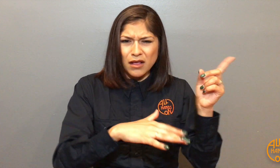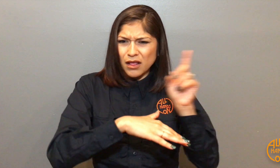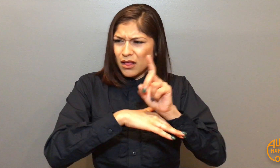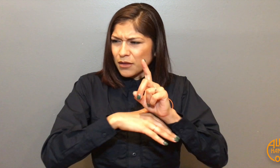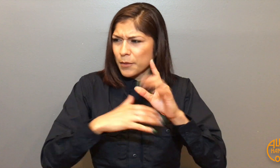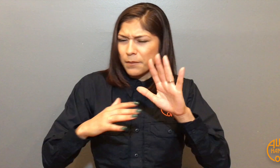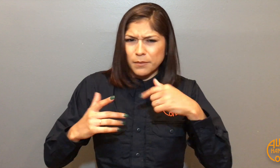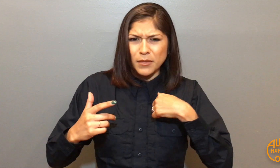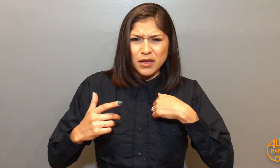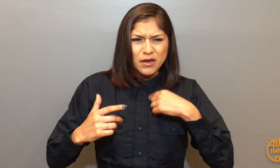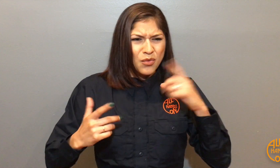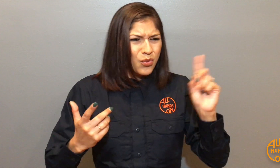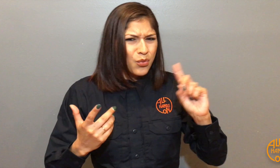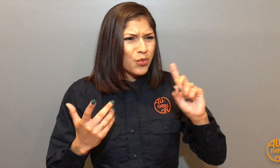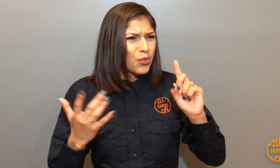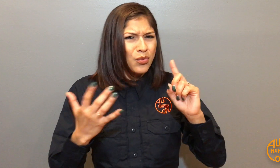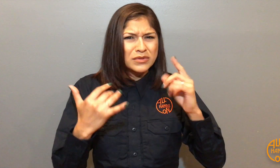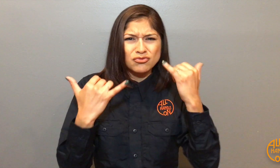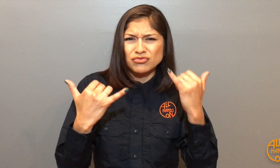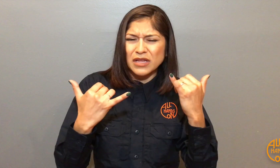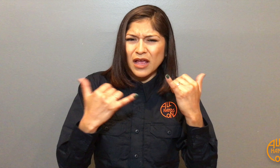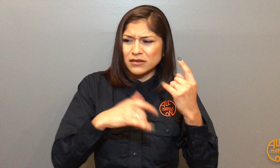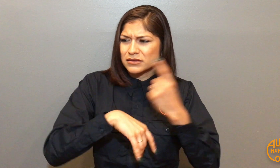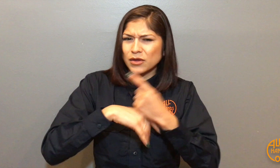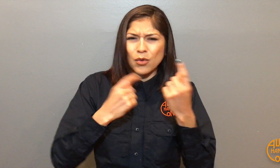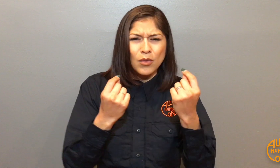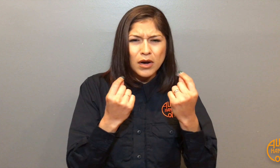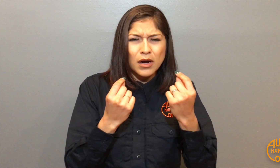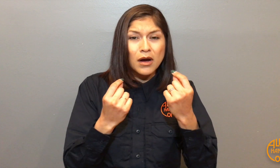even sure where you are what day it is what's been going on throughout the day